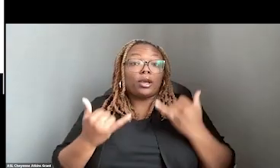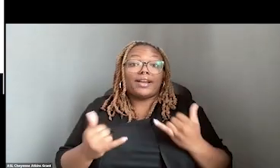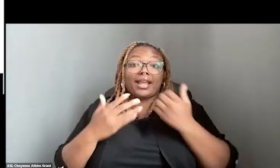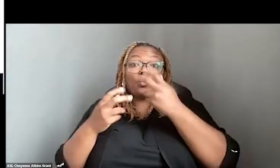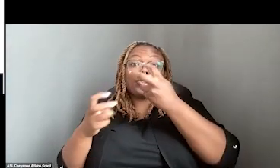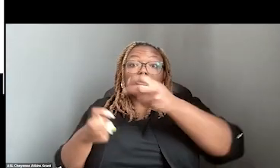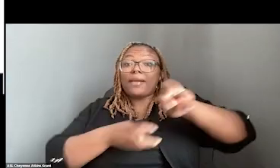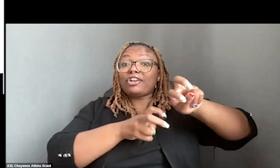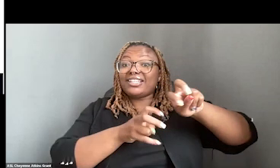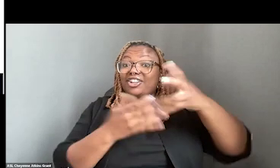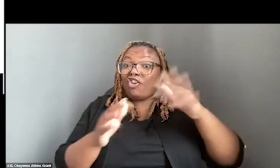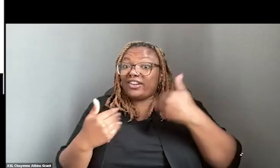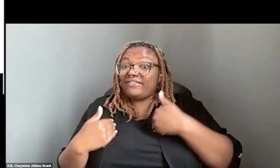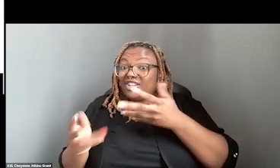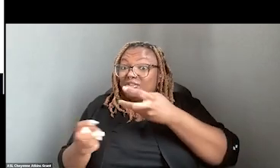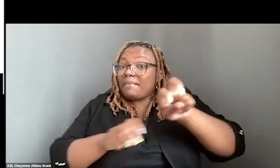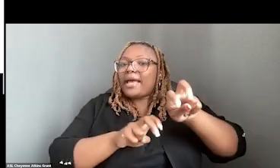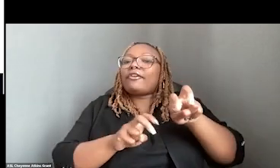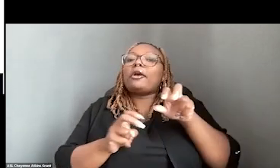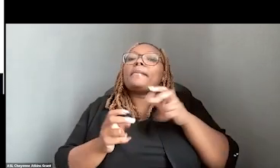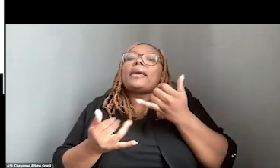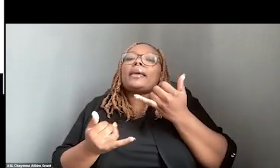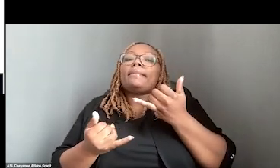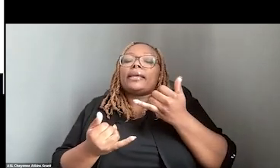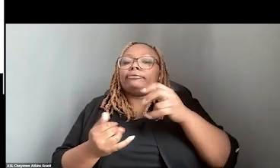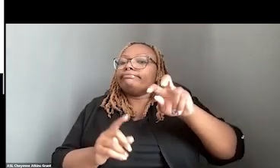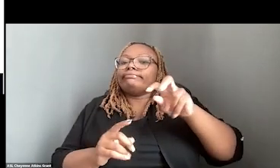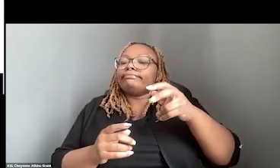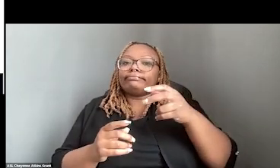if it's already been migrated, or maybe it's moved on to another -- another site.